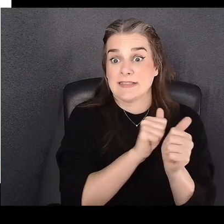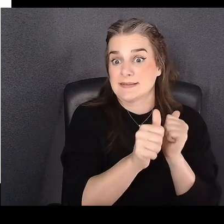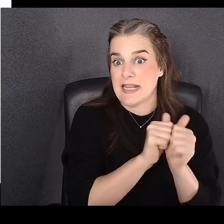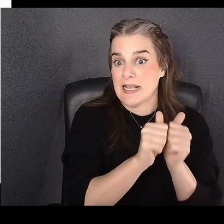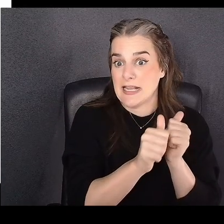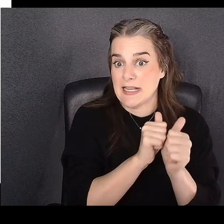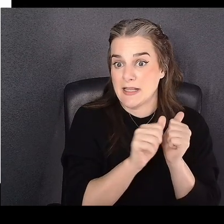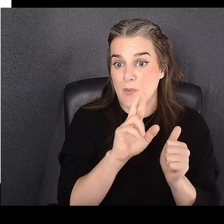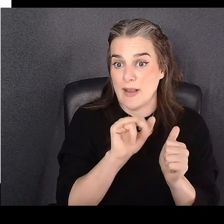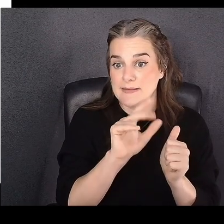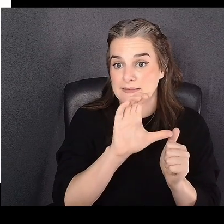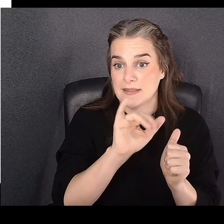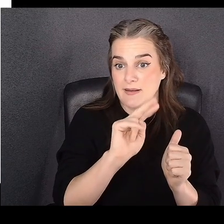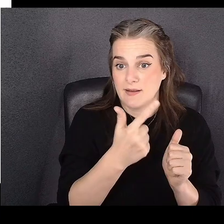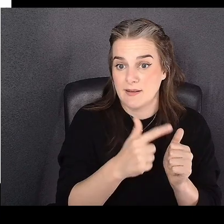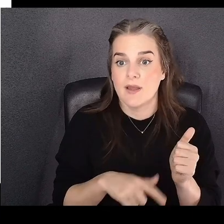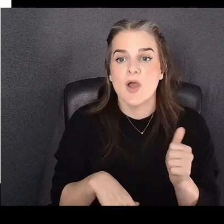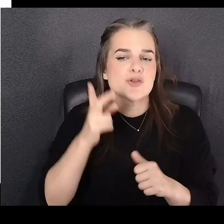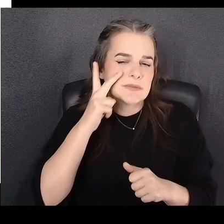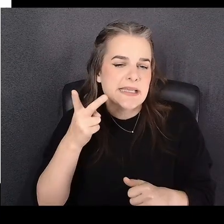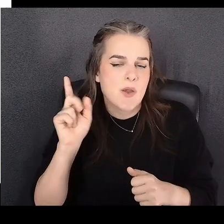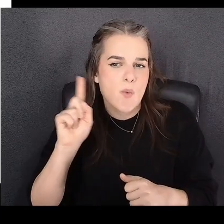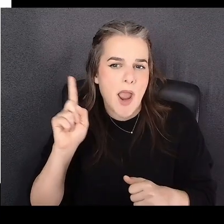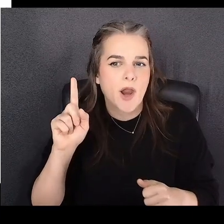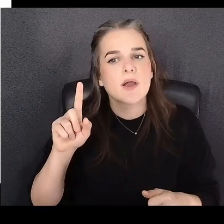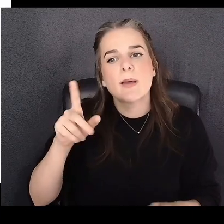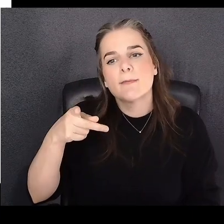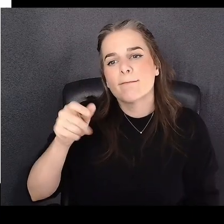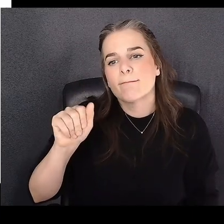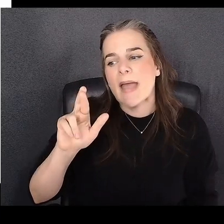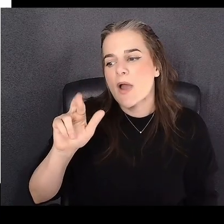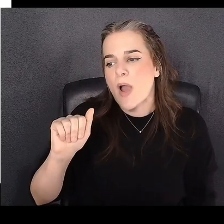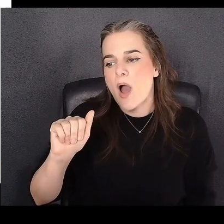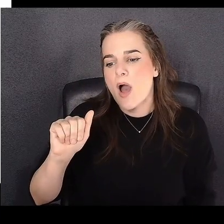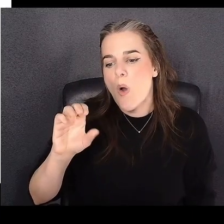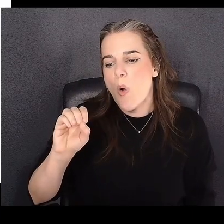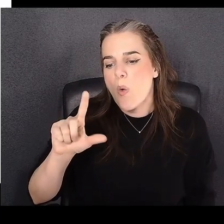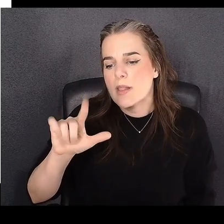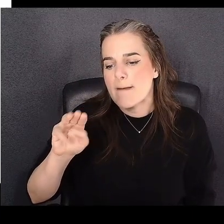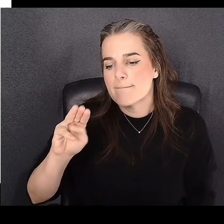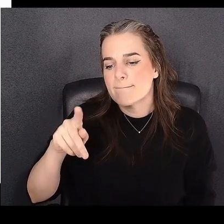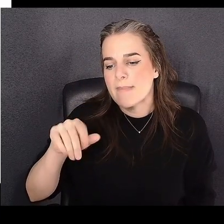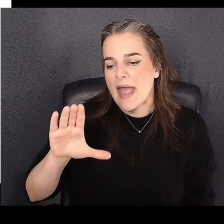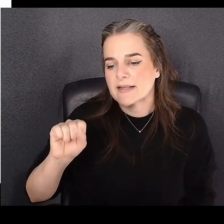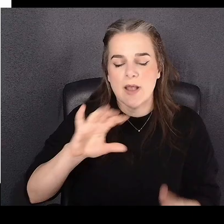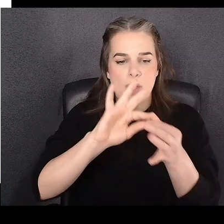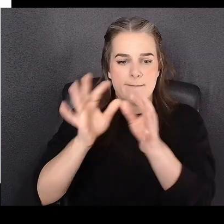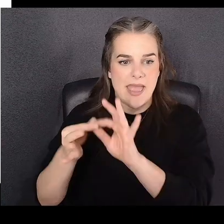you see on the Paralympics and everything. But there are other opportunities as well.